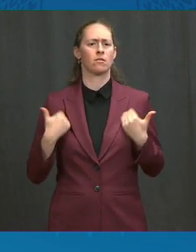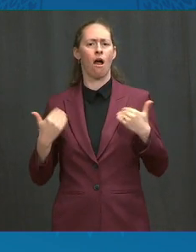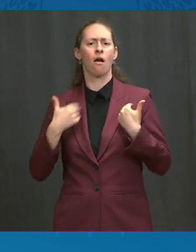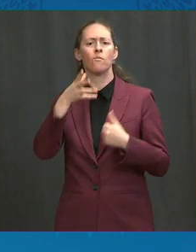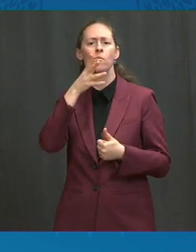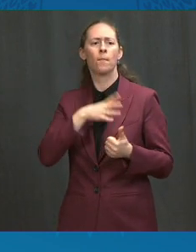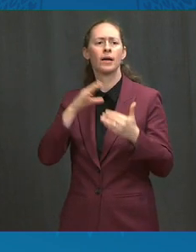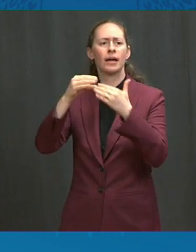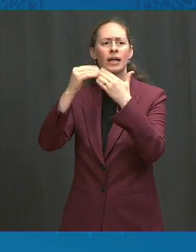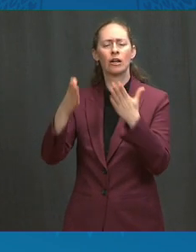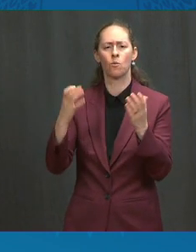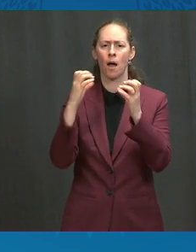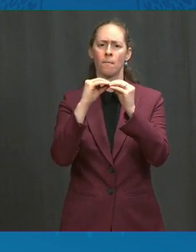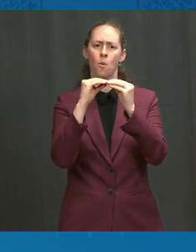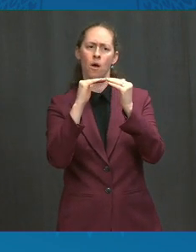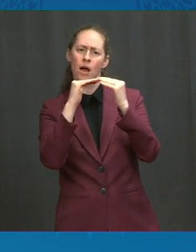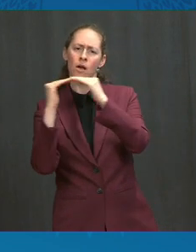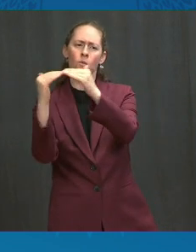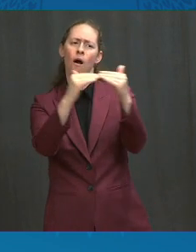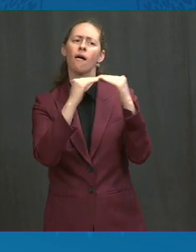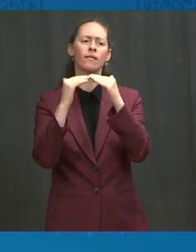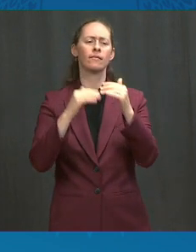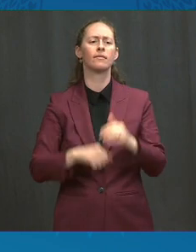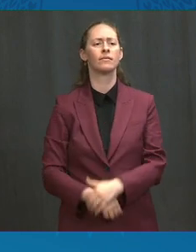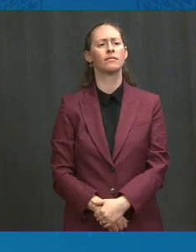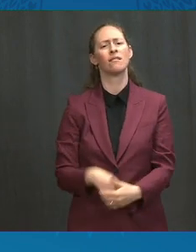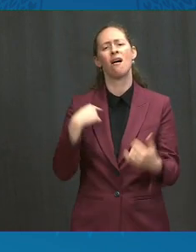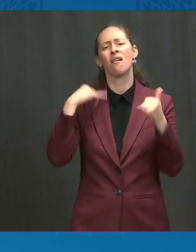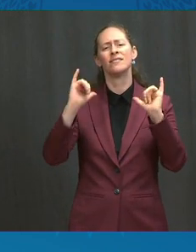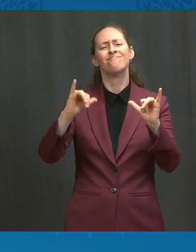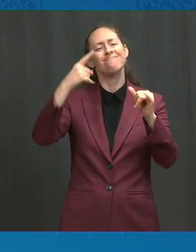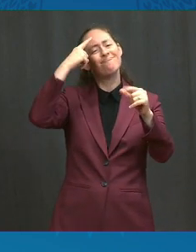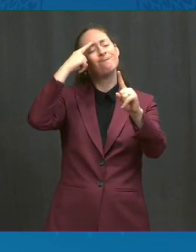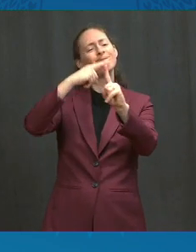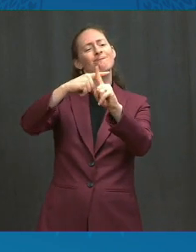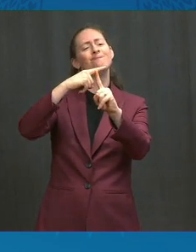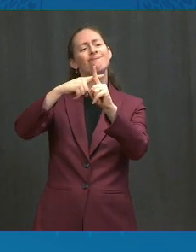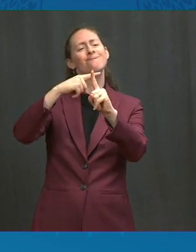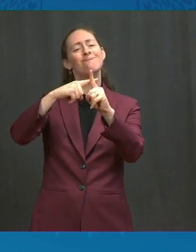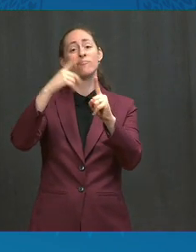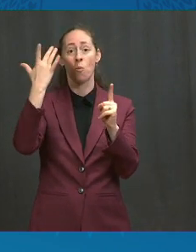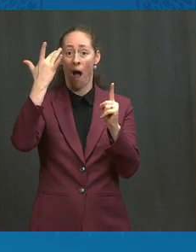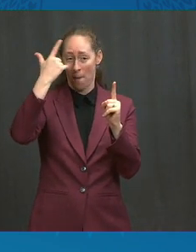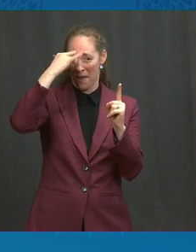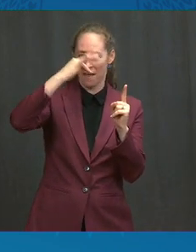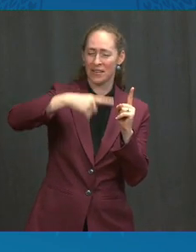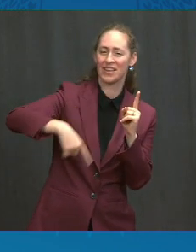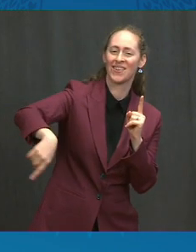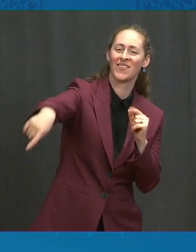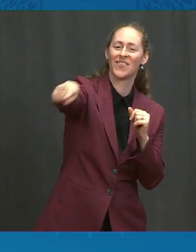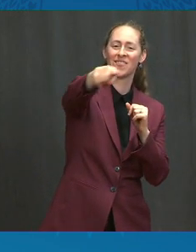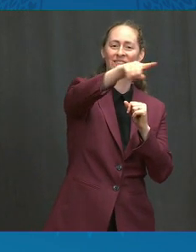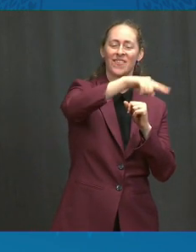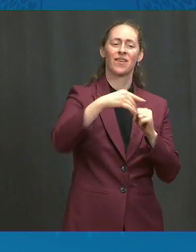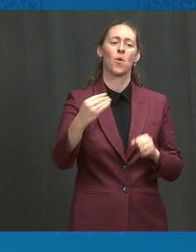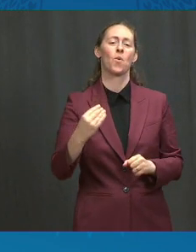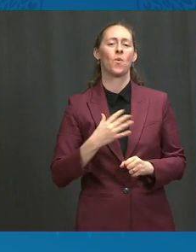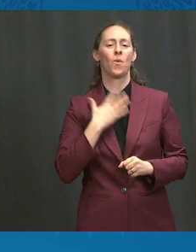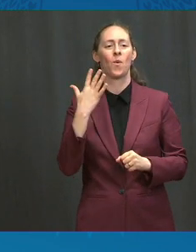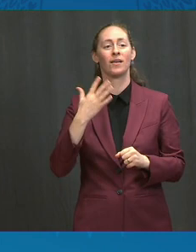I remain hopeful and optimistic because of you. Our world needs your leadership.